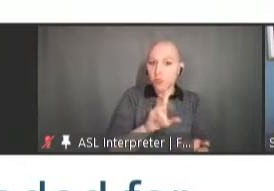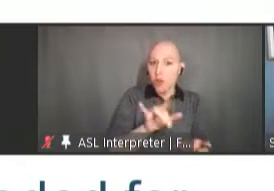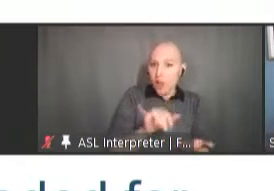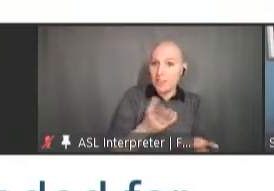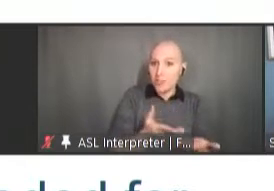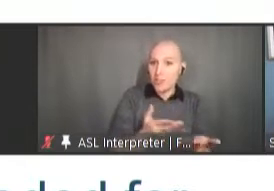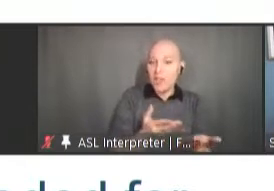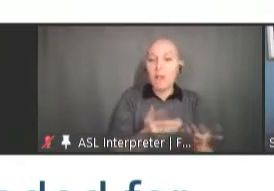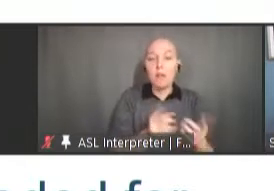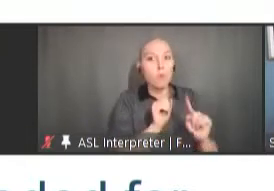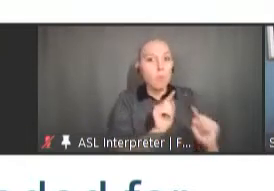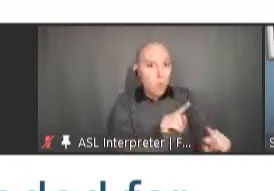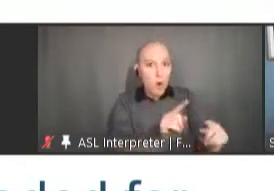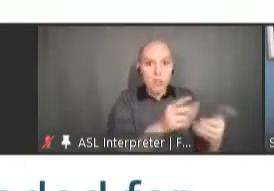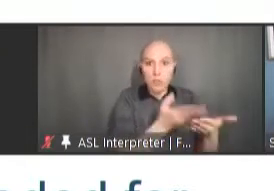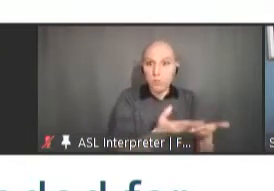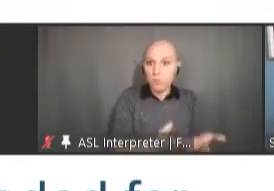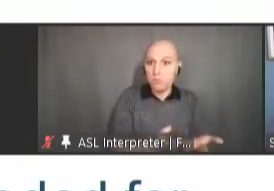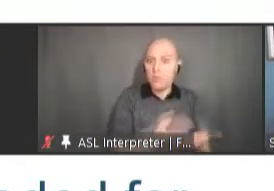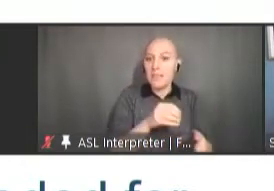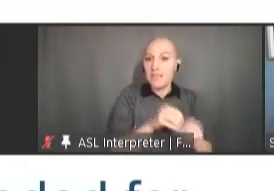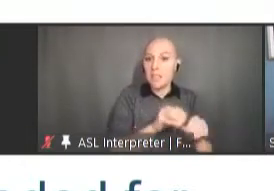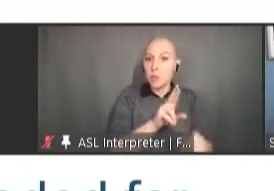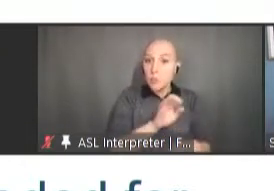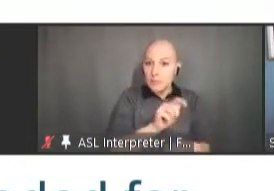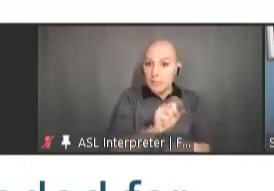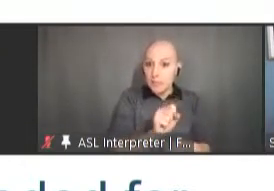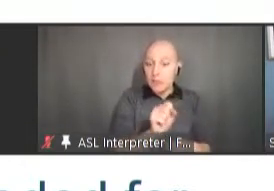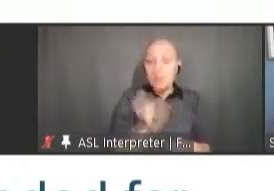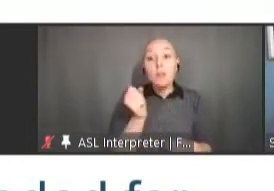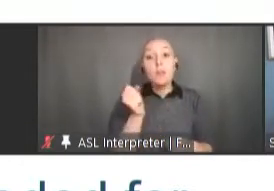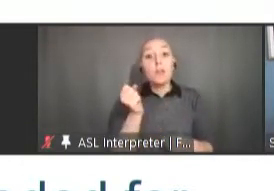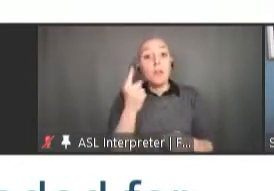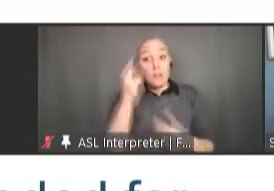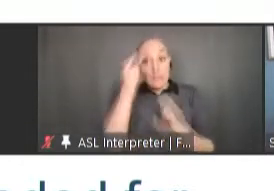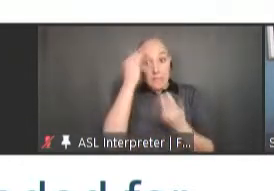However, based on the information we have so far, a correlate of protection based on an